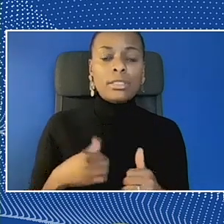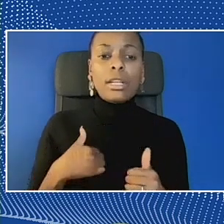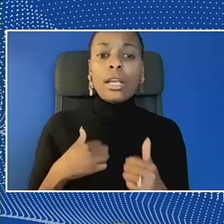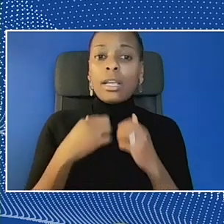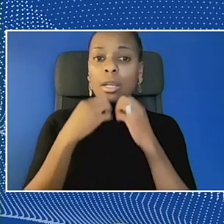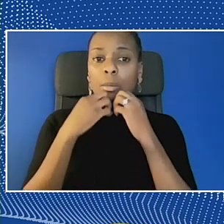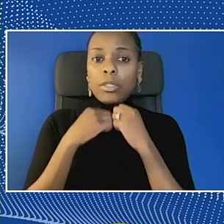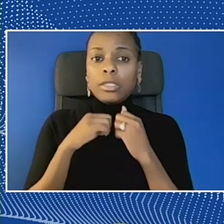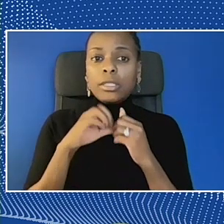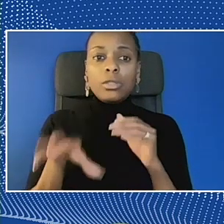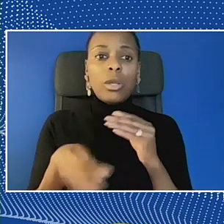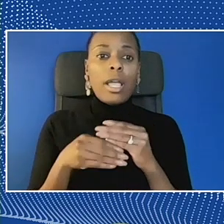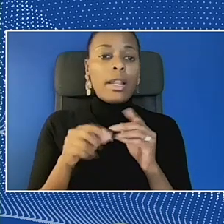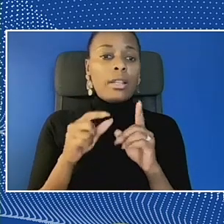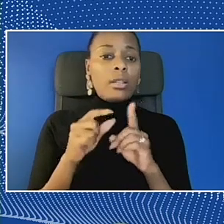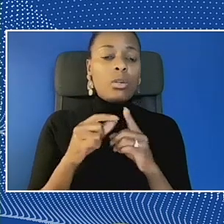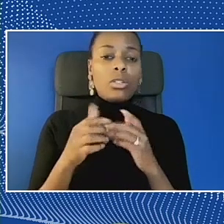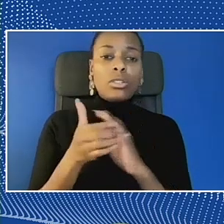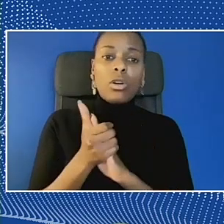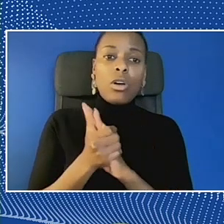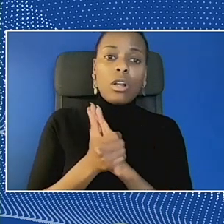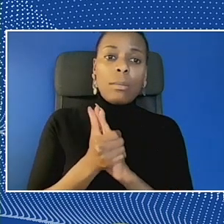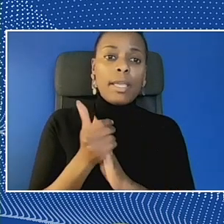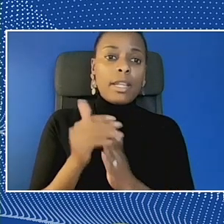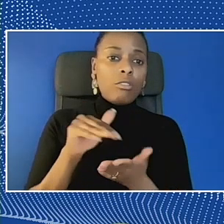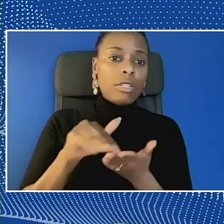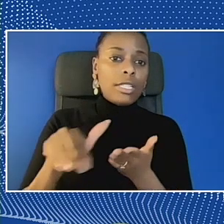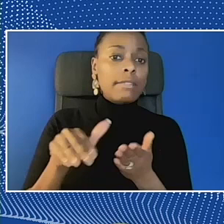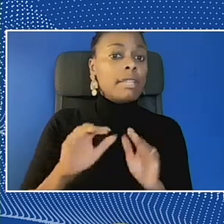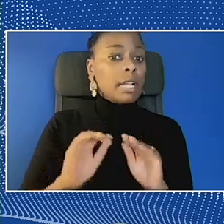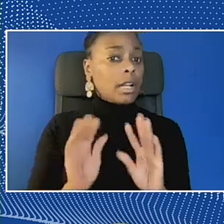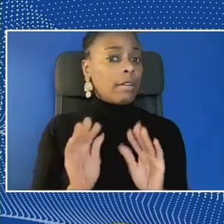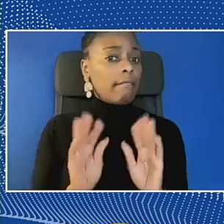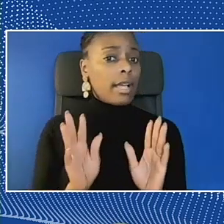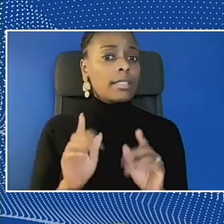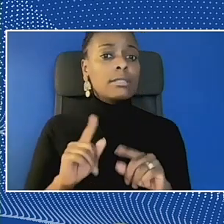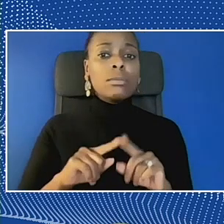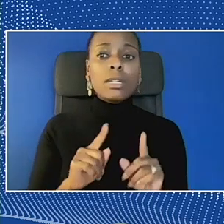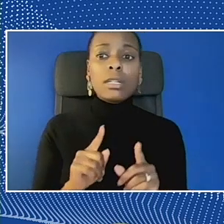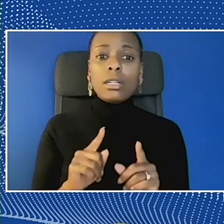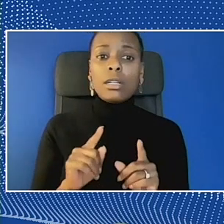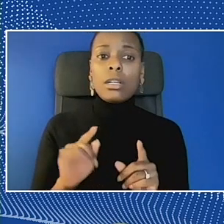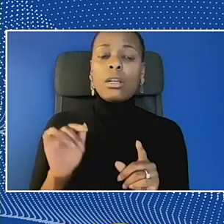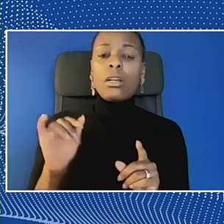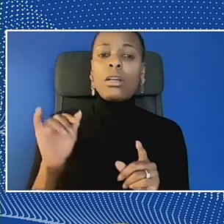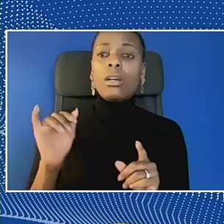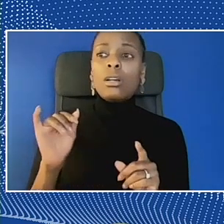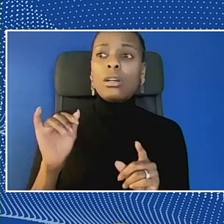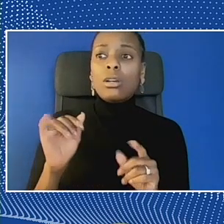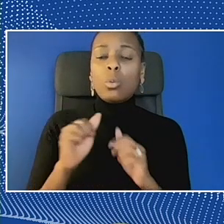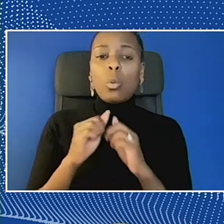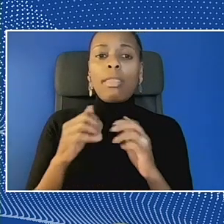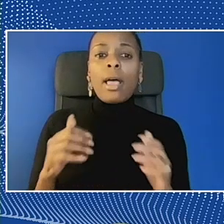automated relief. I think that that goes a step towards clarifying. I just think that automated relief and without an application are actually